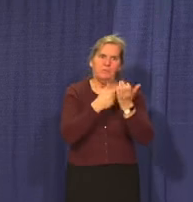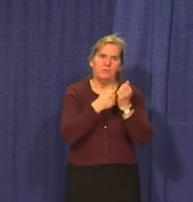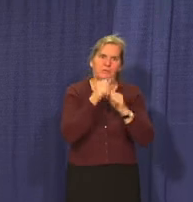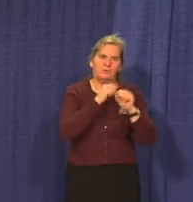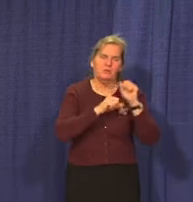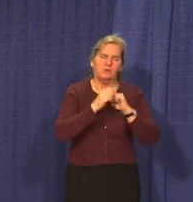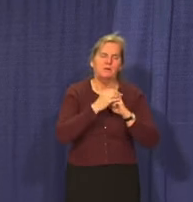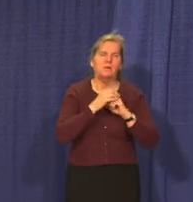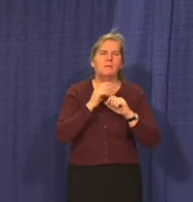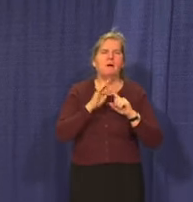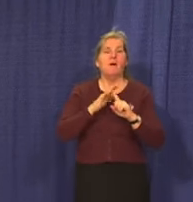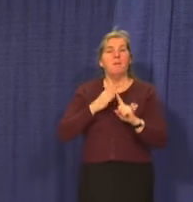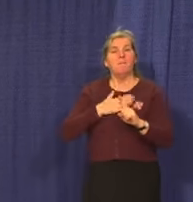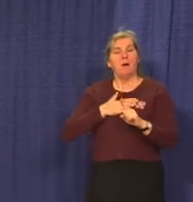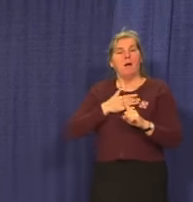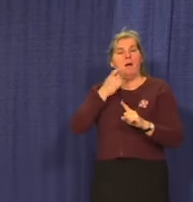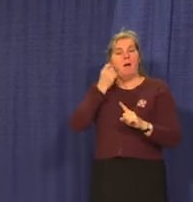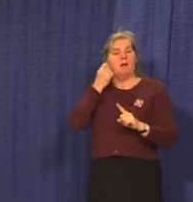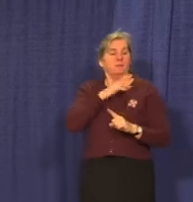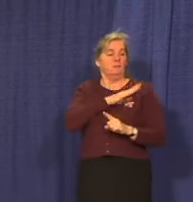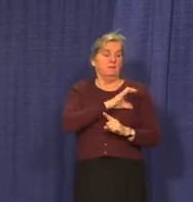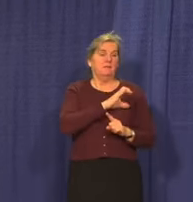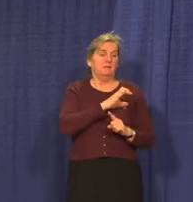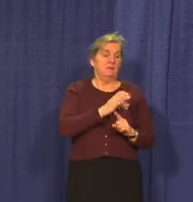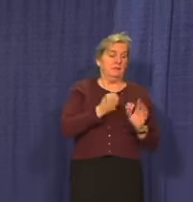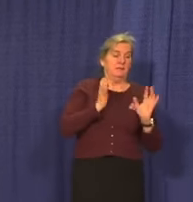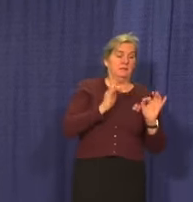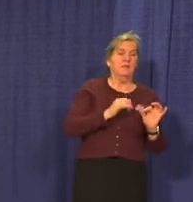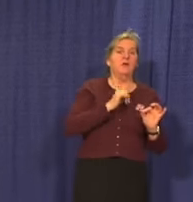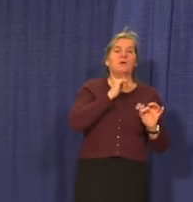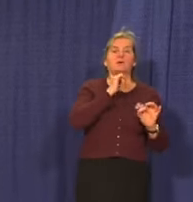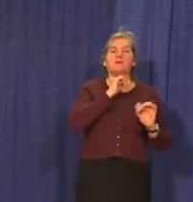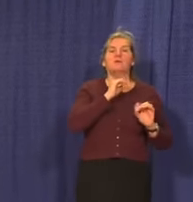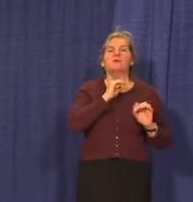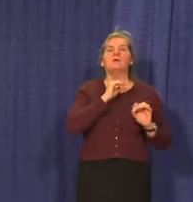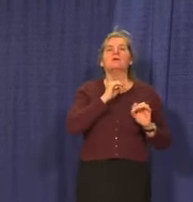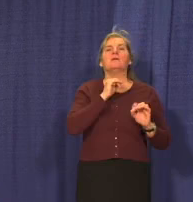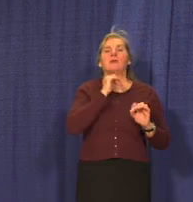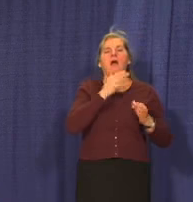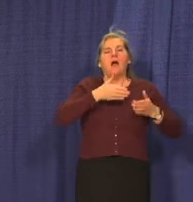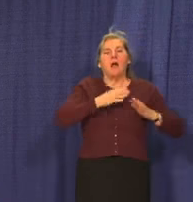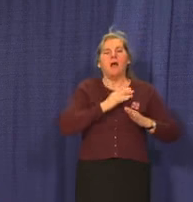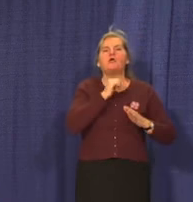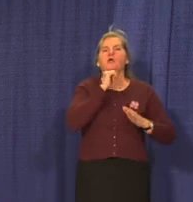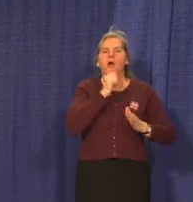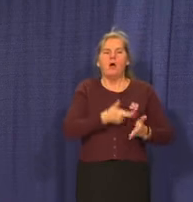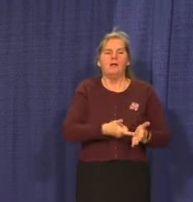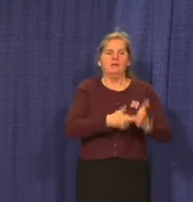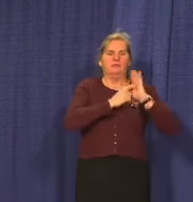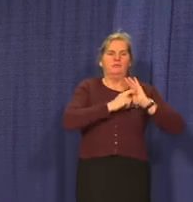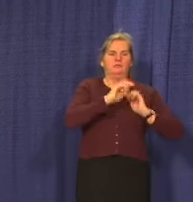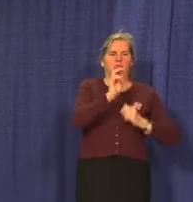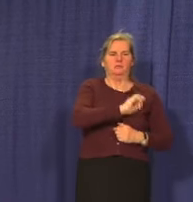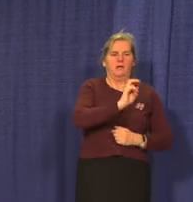IS THAT BC HAS JUST SAID NO NONESSENTIAL TRAVEL BUT TO FIGURE OUT WHAT THAT MEANS FOR THE HEALTHCARE SYSTEMS AND FOR